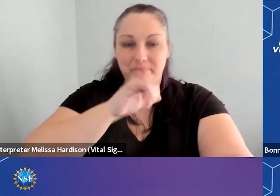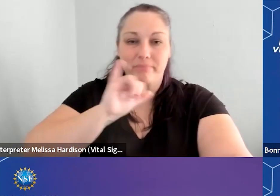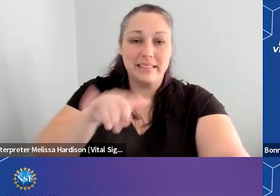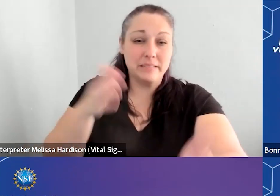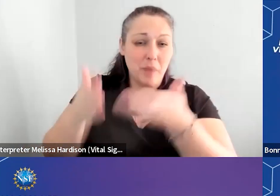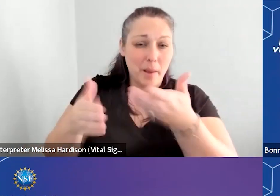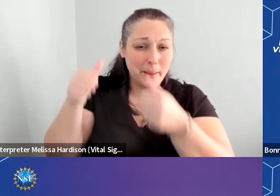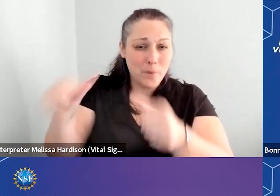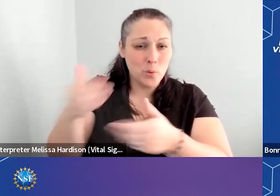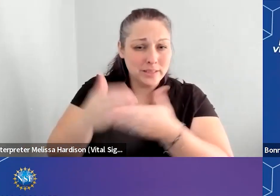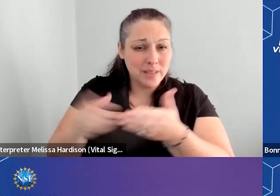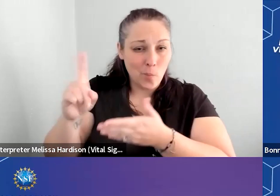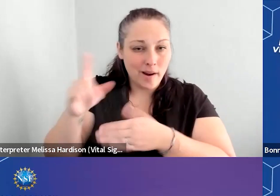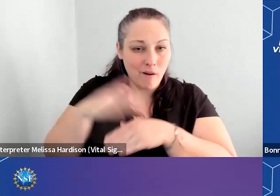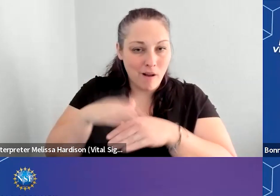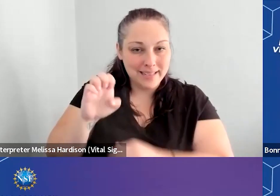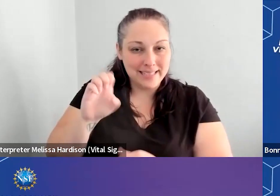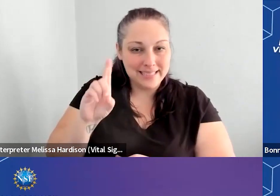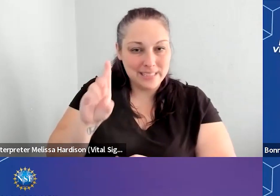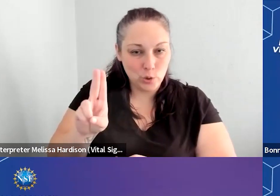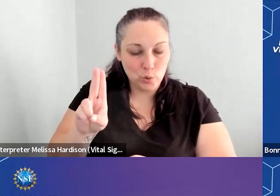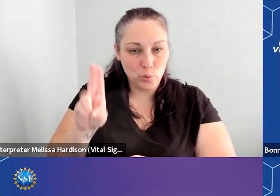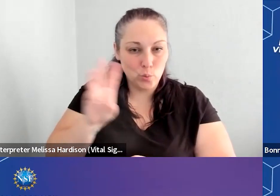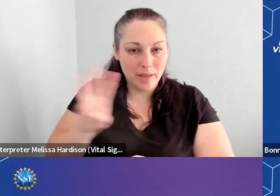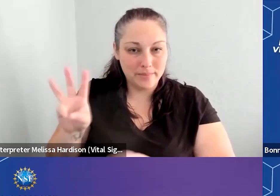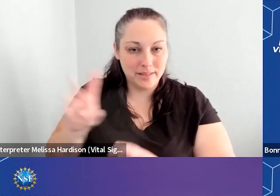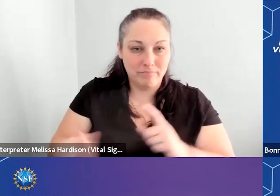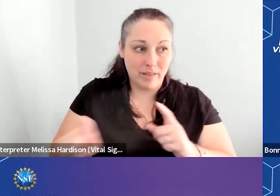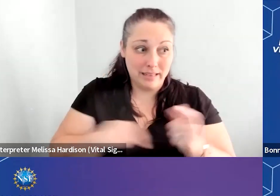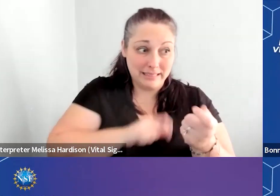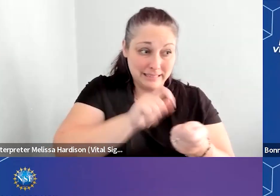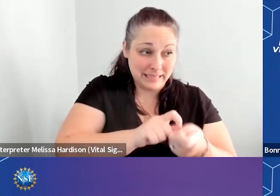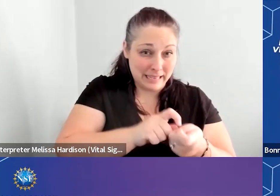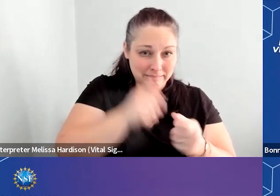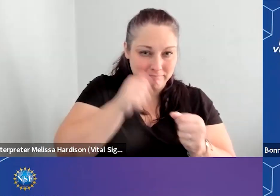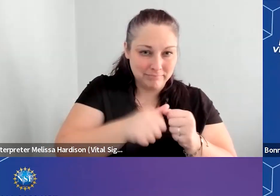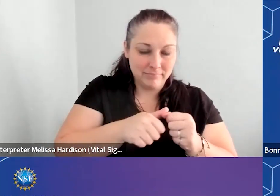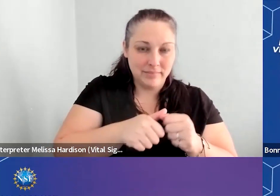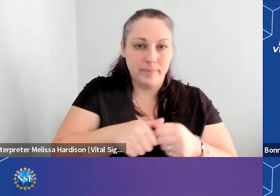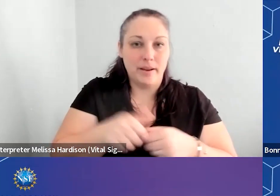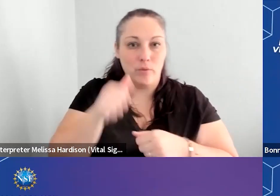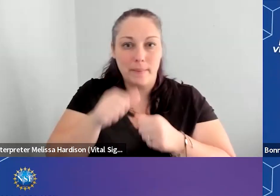Bonnie Green: And that's where I remember I signed up for it before I even applied for this position.